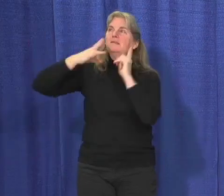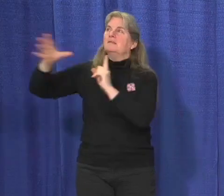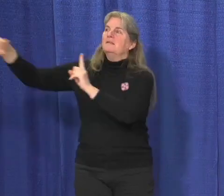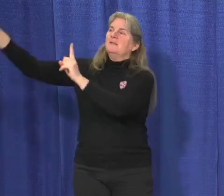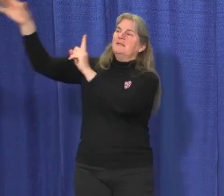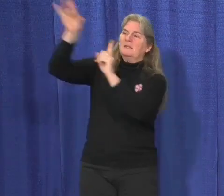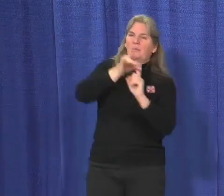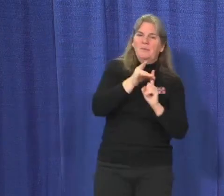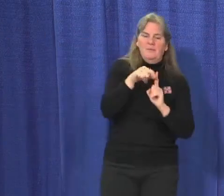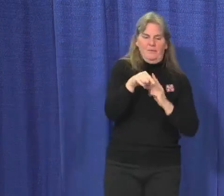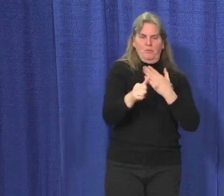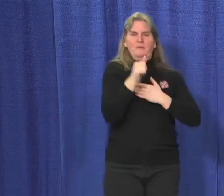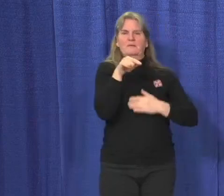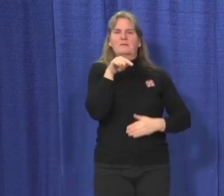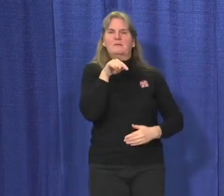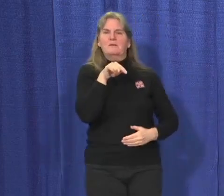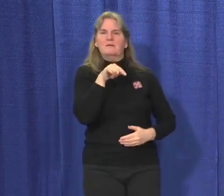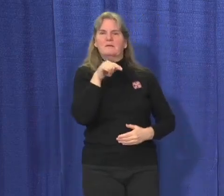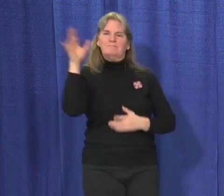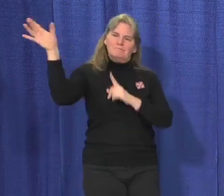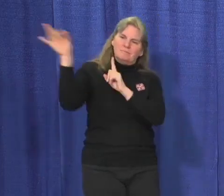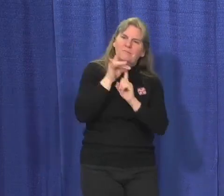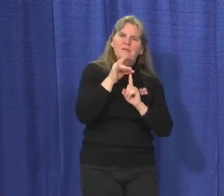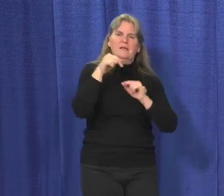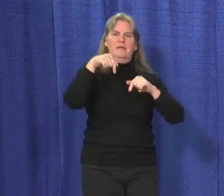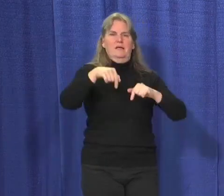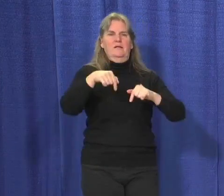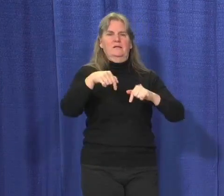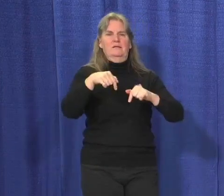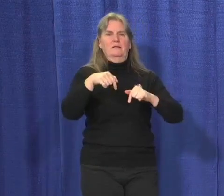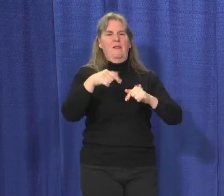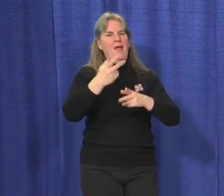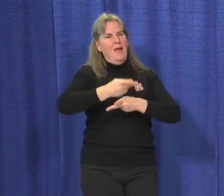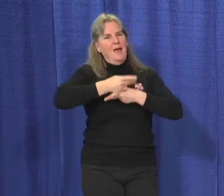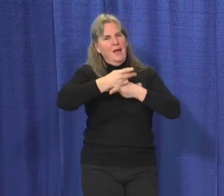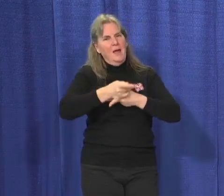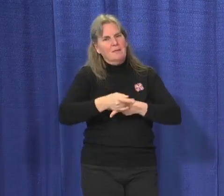and calculations will always factor in that risk of